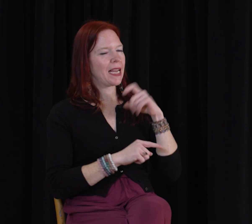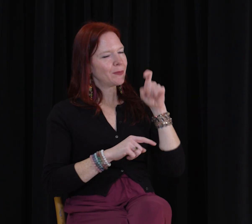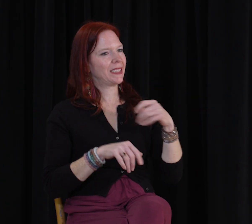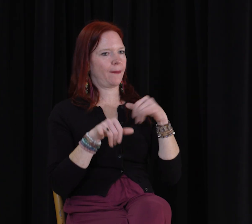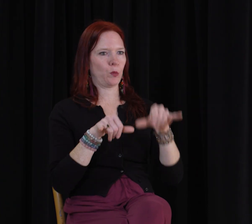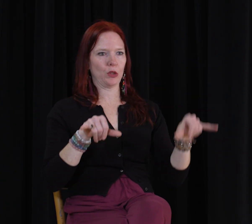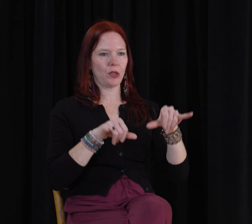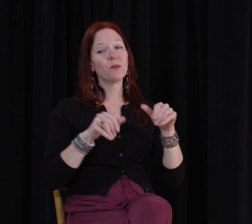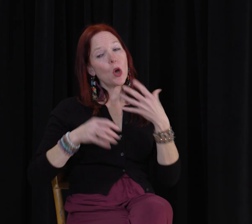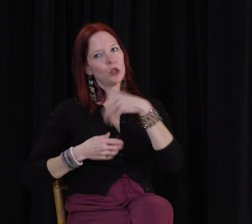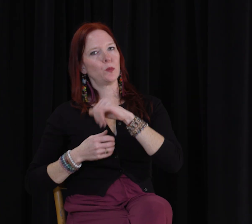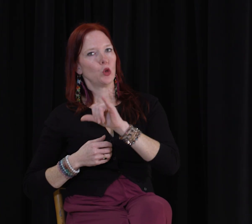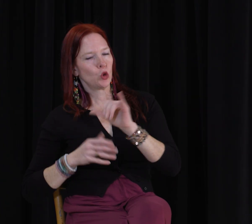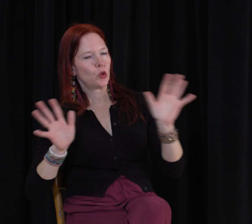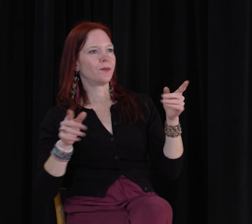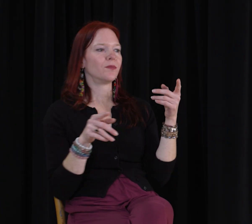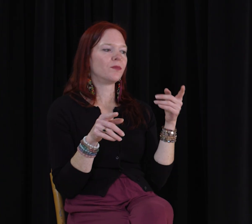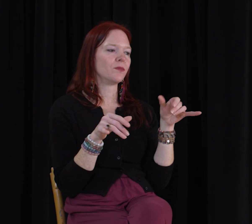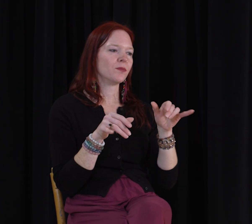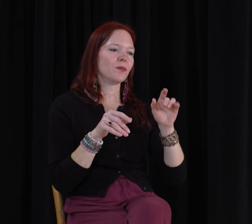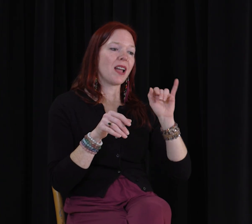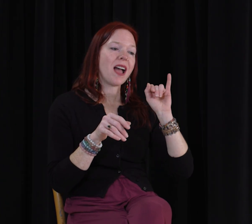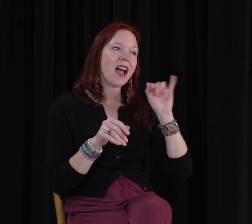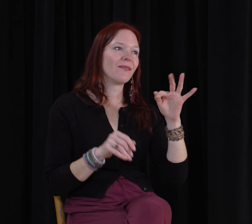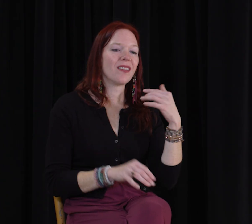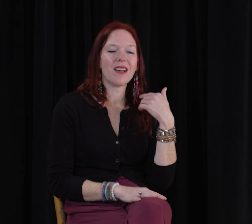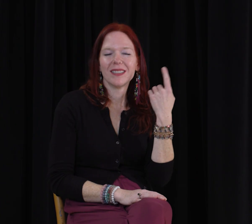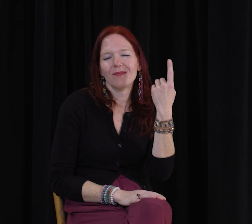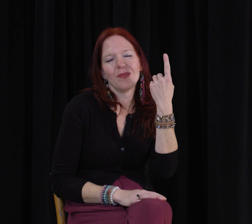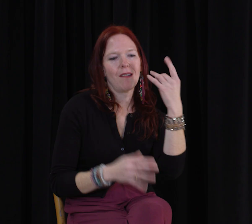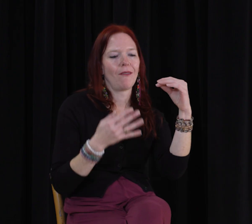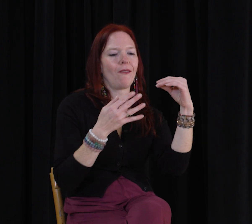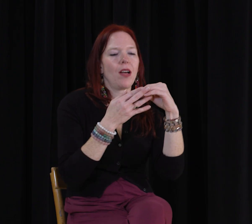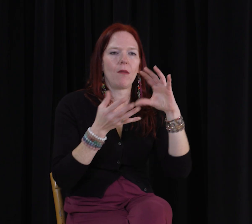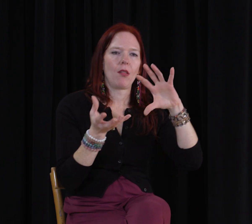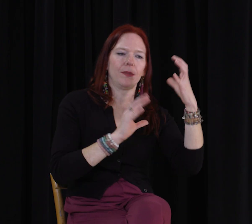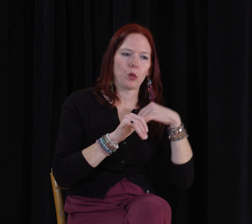strict daily morning routine– also because of my autism. If something interrupts that morning routine,